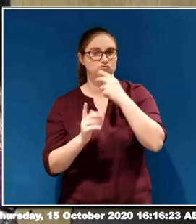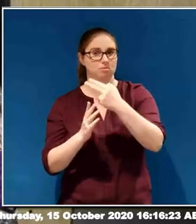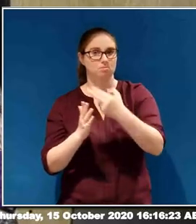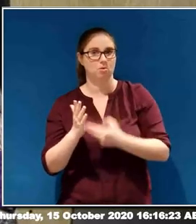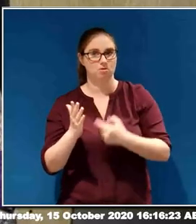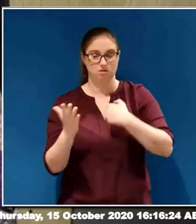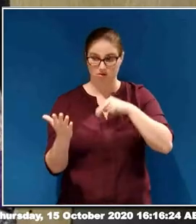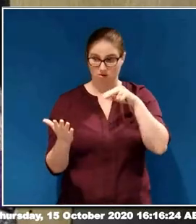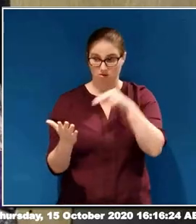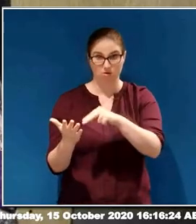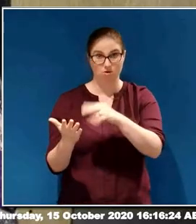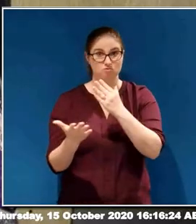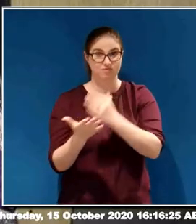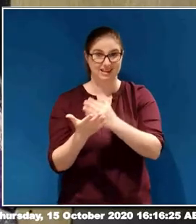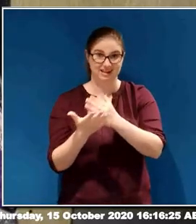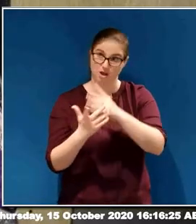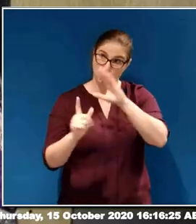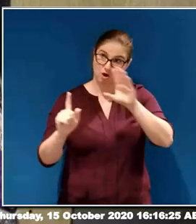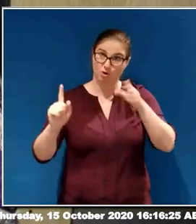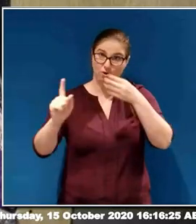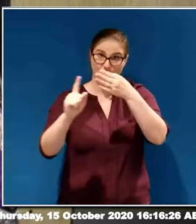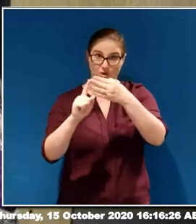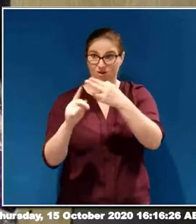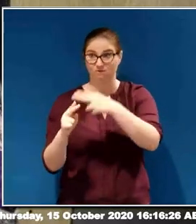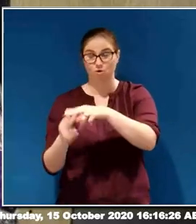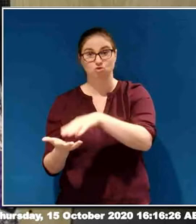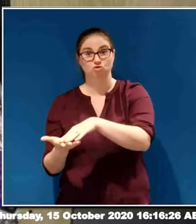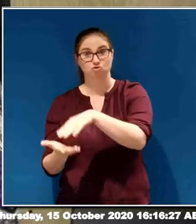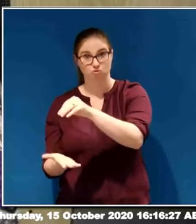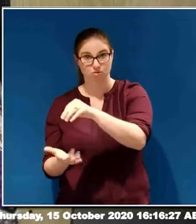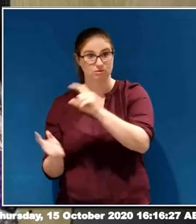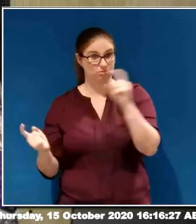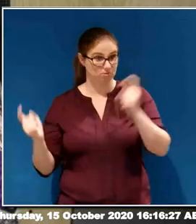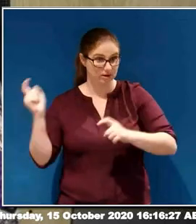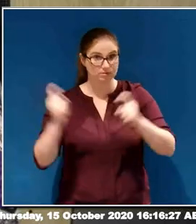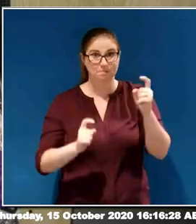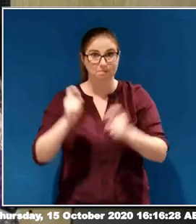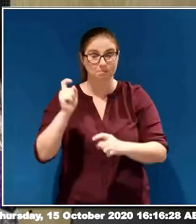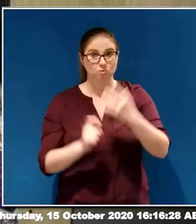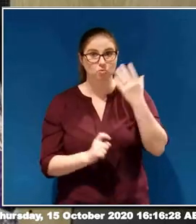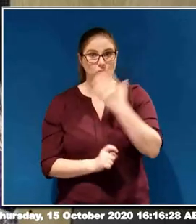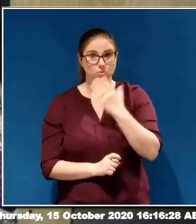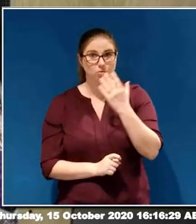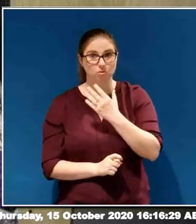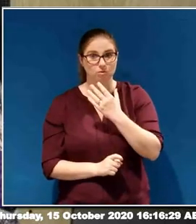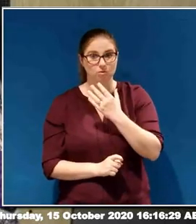that we have not been able to make any progress on in the last 10 years.